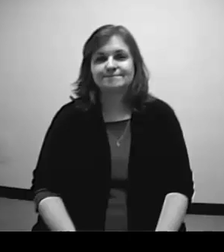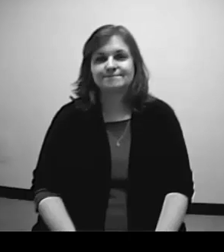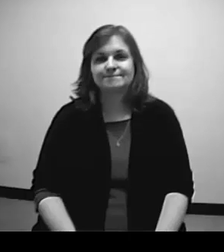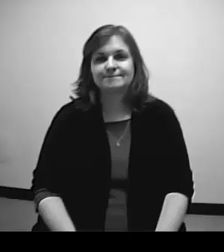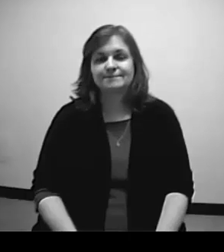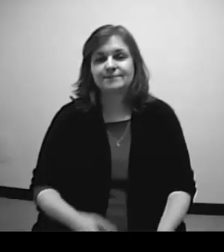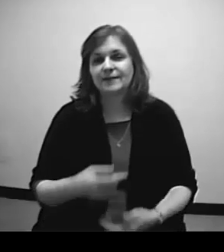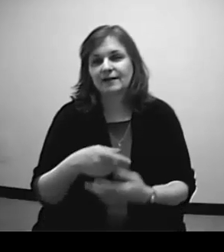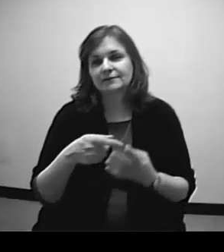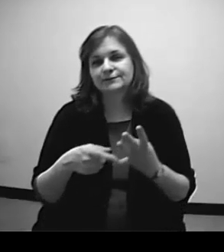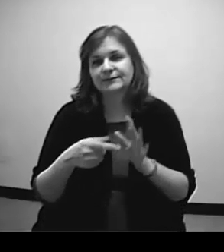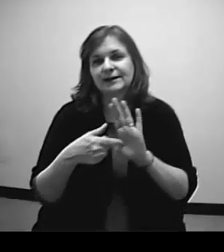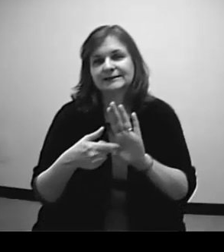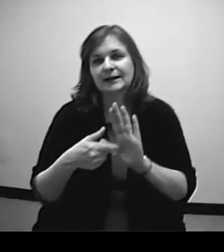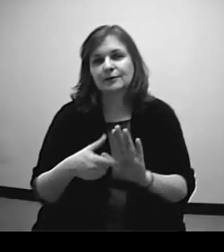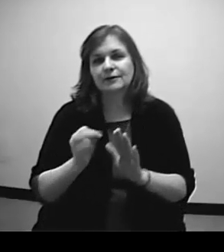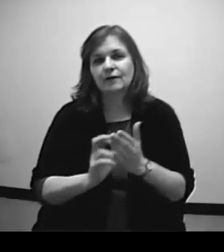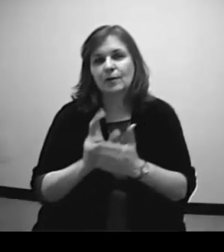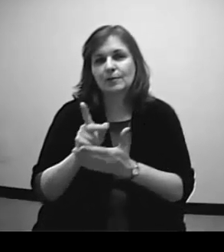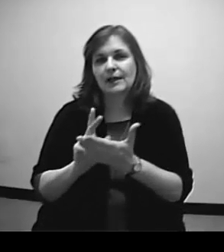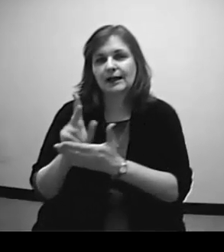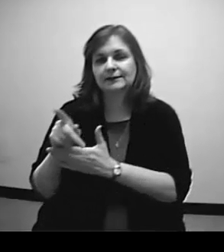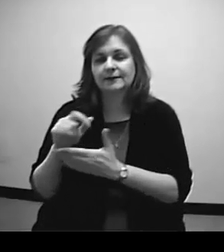a couple of examples of plants